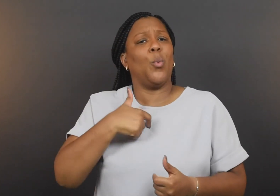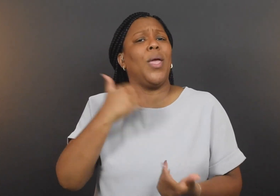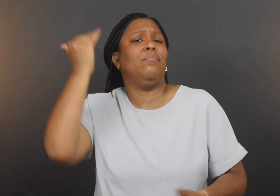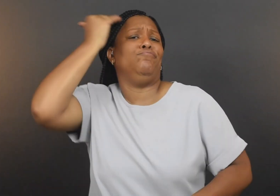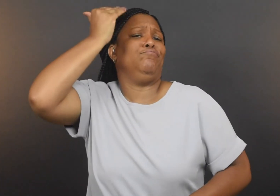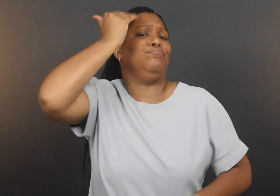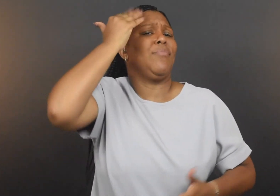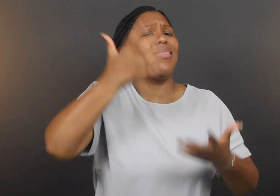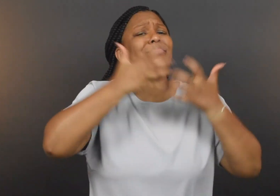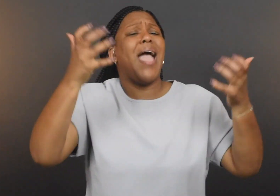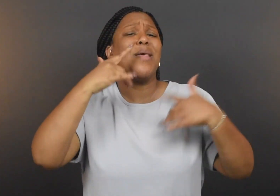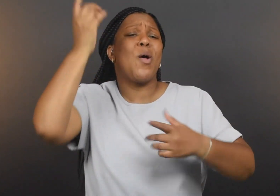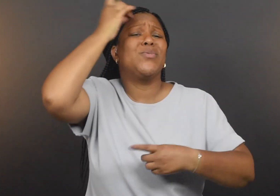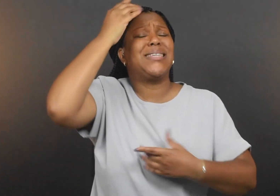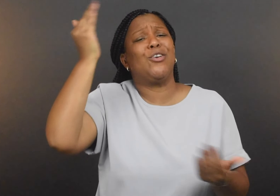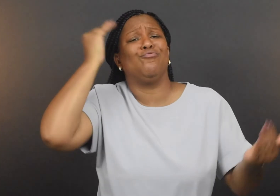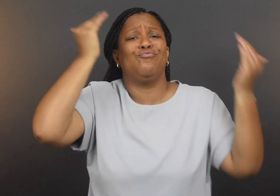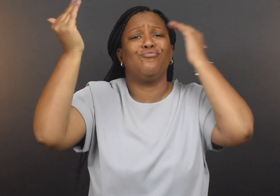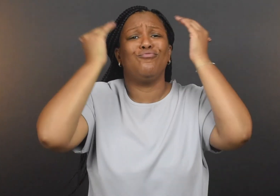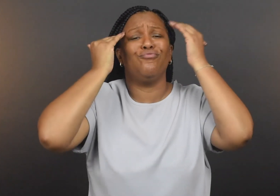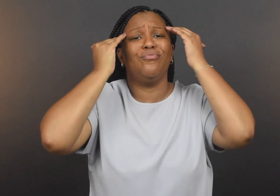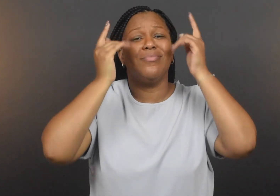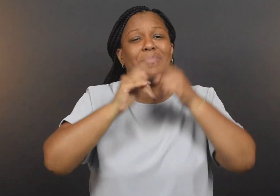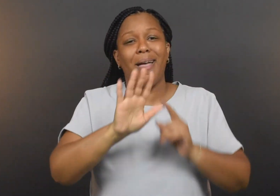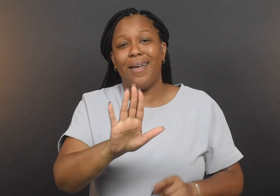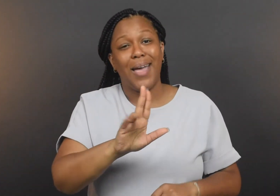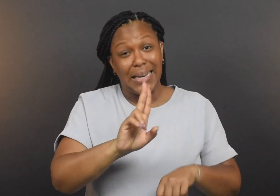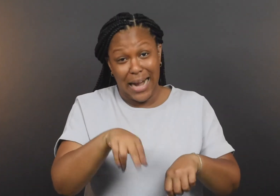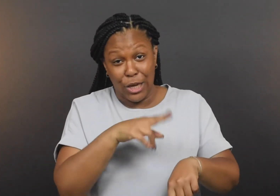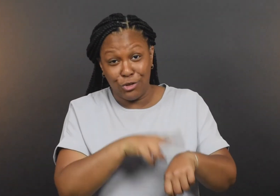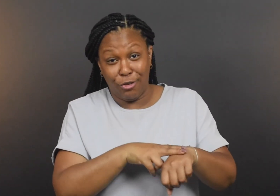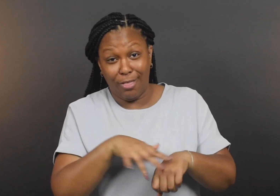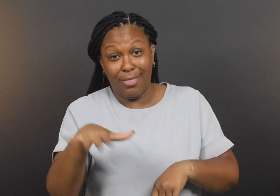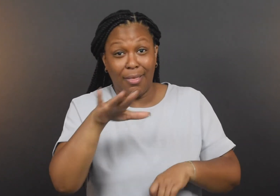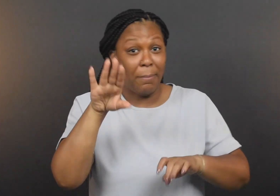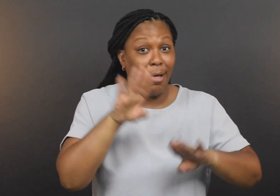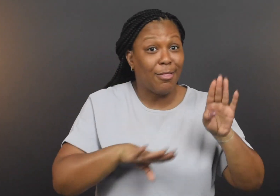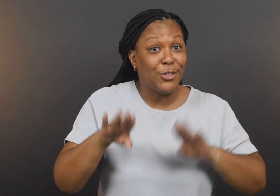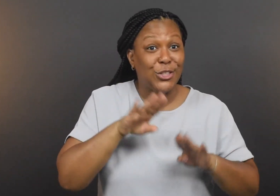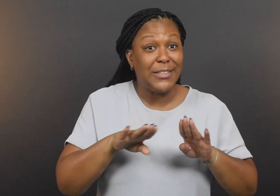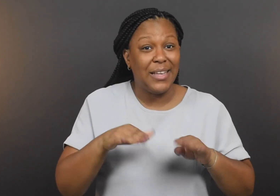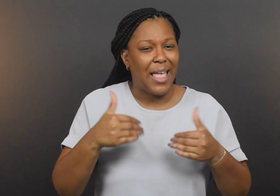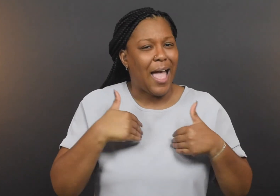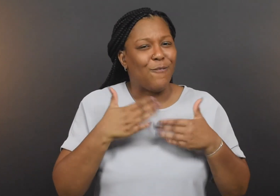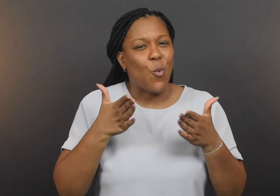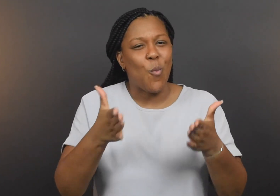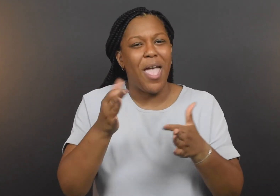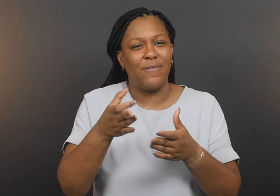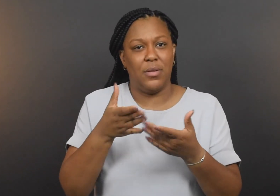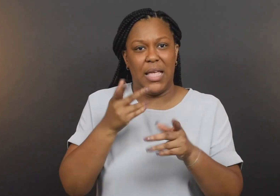but nature and biology have a way of keeping us humble, and there’s always more to learn.”